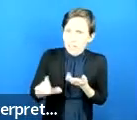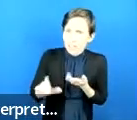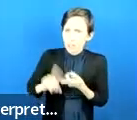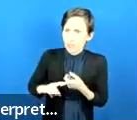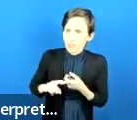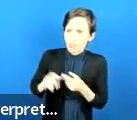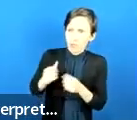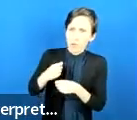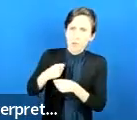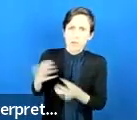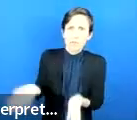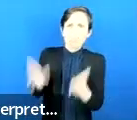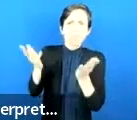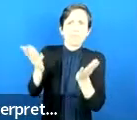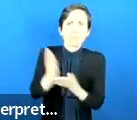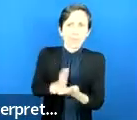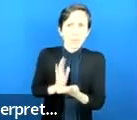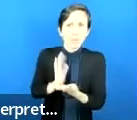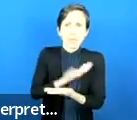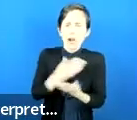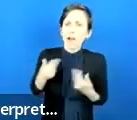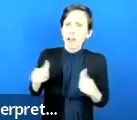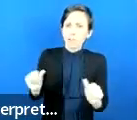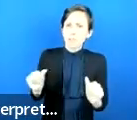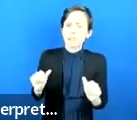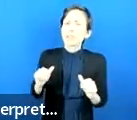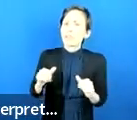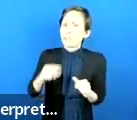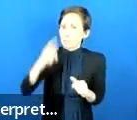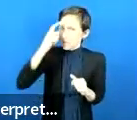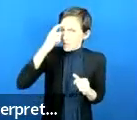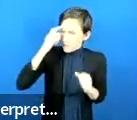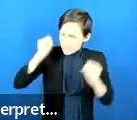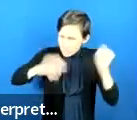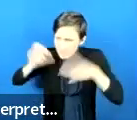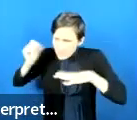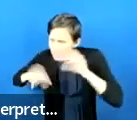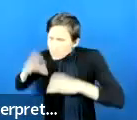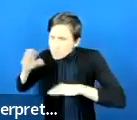to launch some of our efforts. So the brainstorming began, and I am a staunch believer